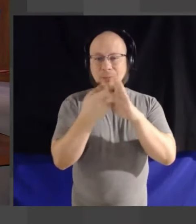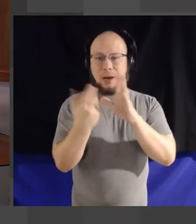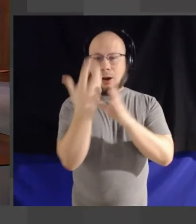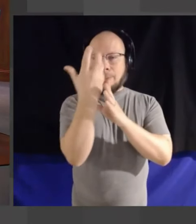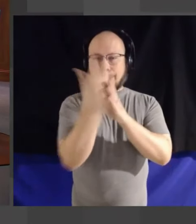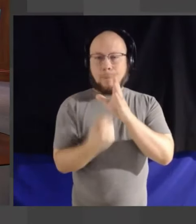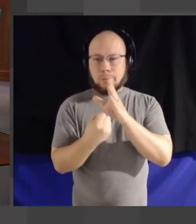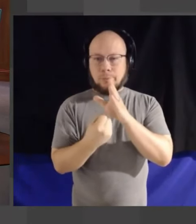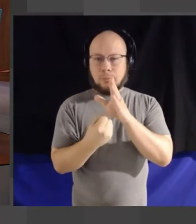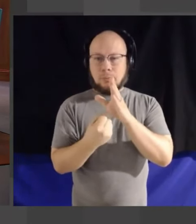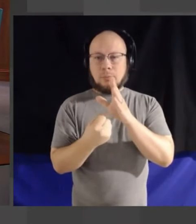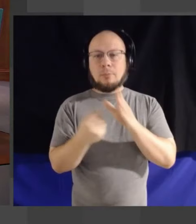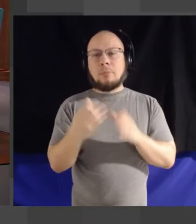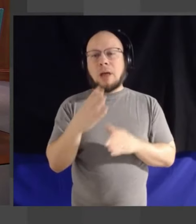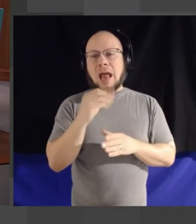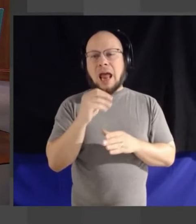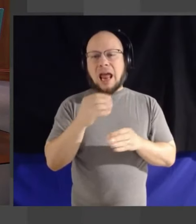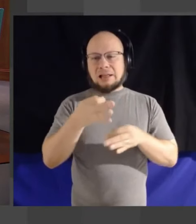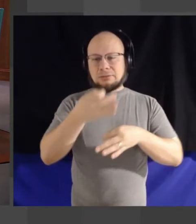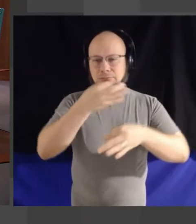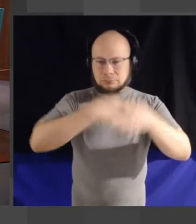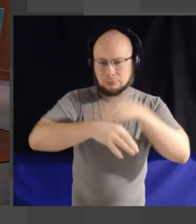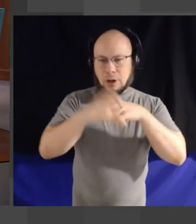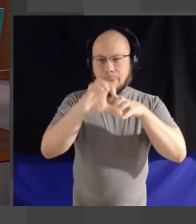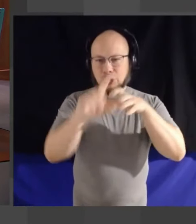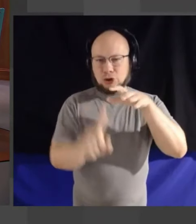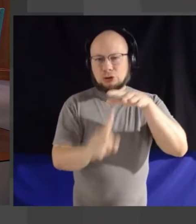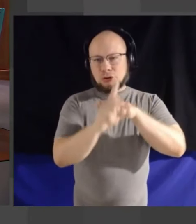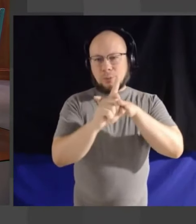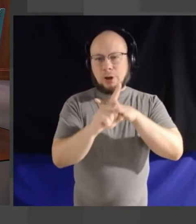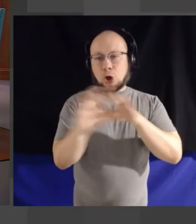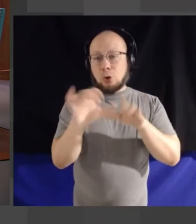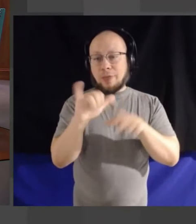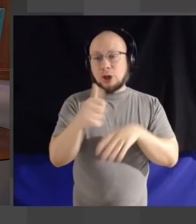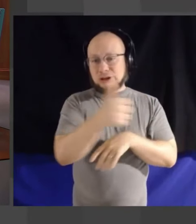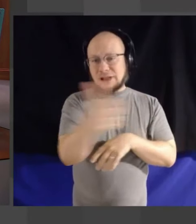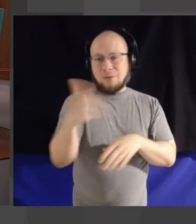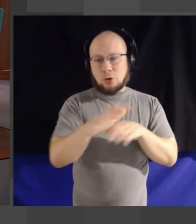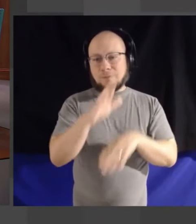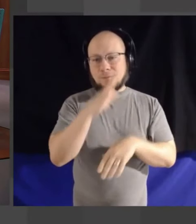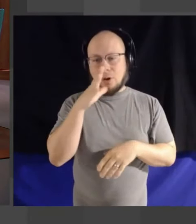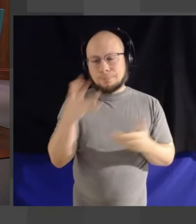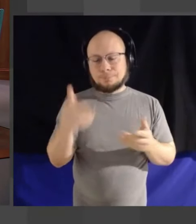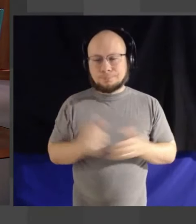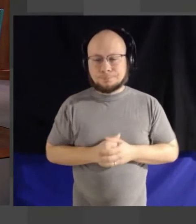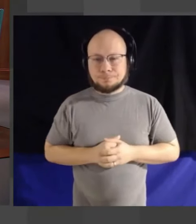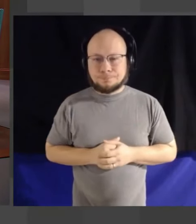ROTTING YOU CAN DISAPPEAR THE CROP AND ALSO SOMEONE, THE